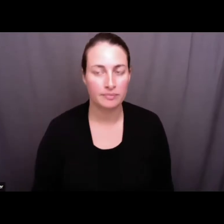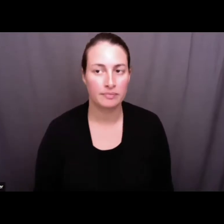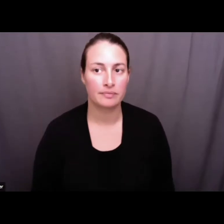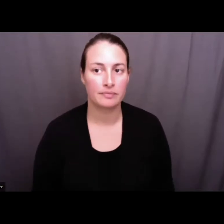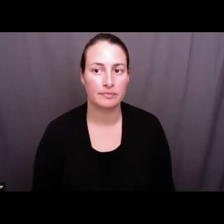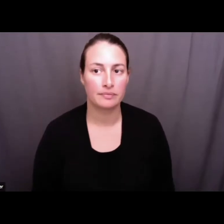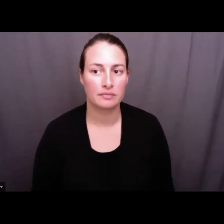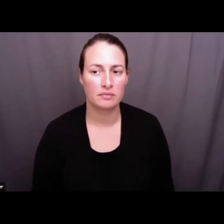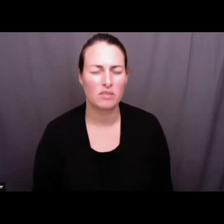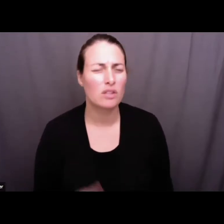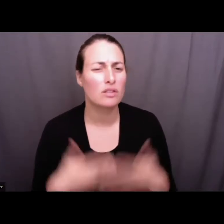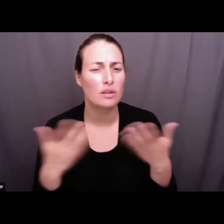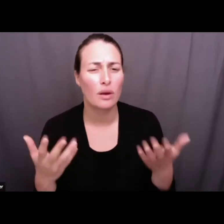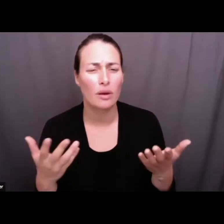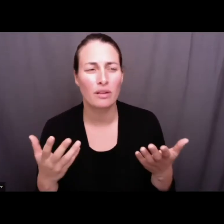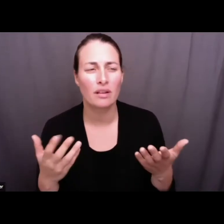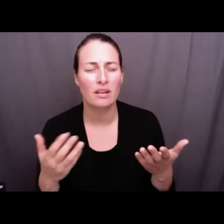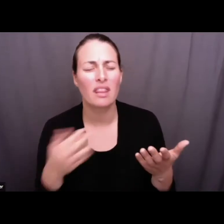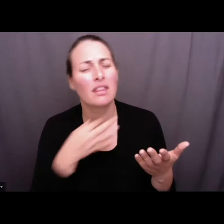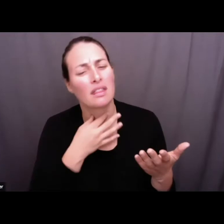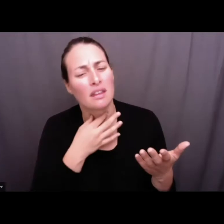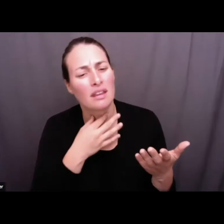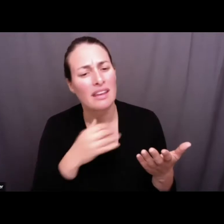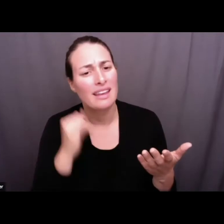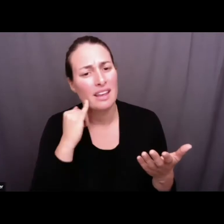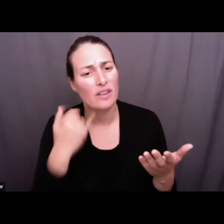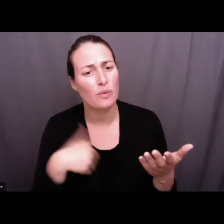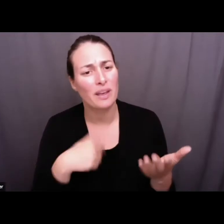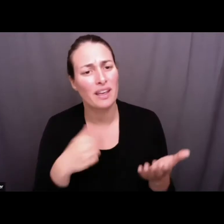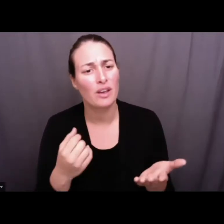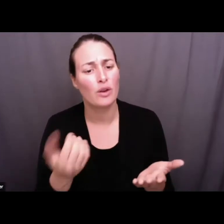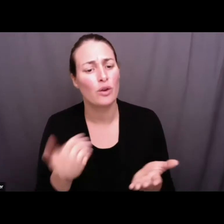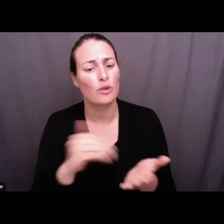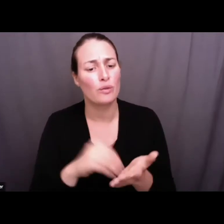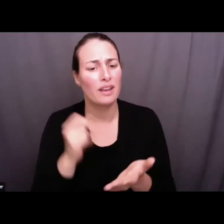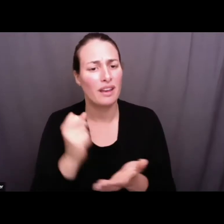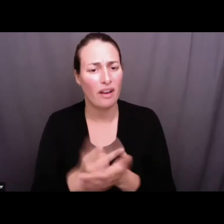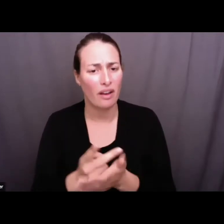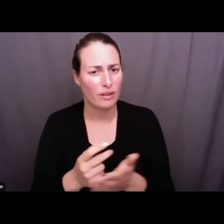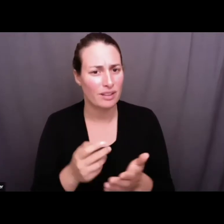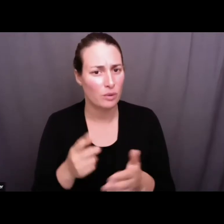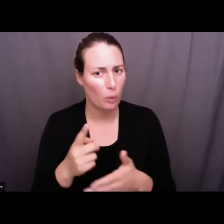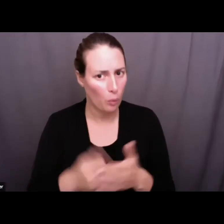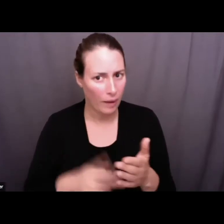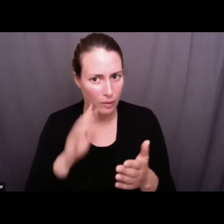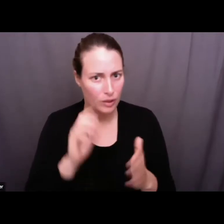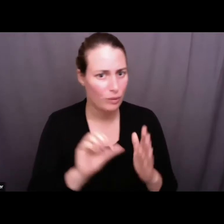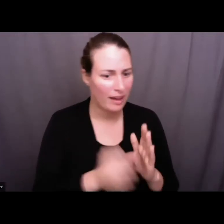if this is re-authorized, it will be emphasized or re-emphasized within the portfolio.